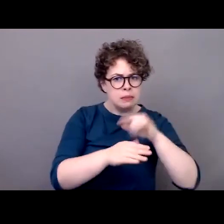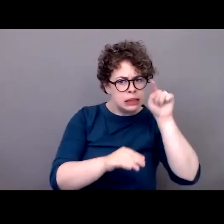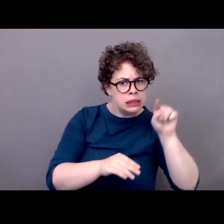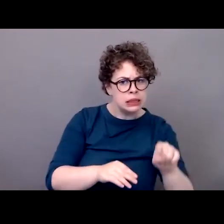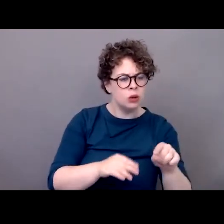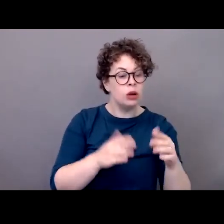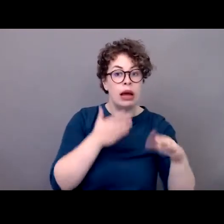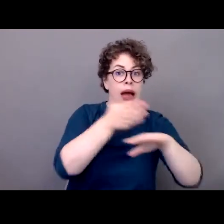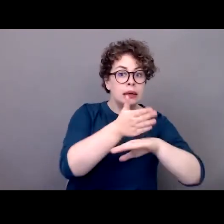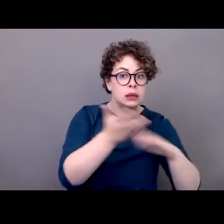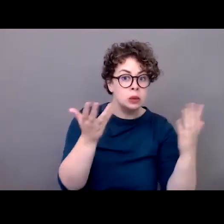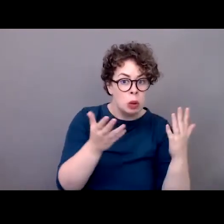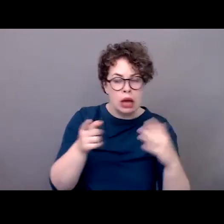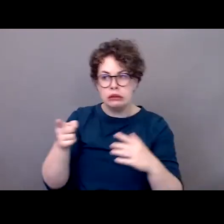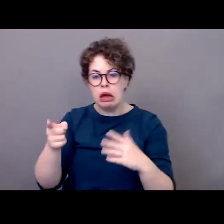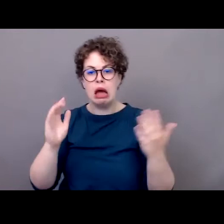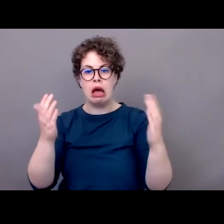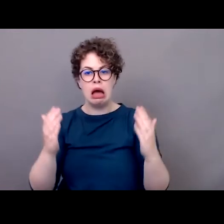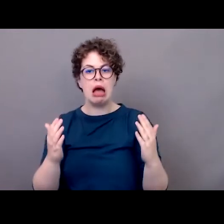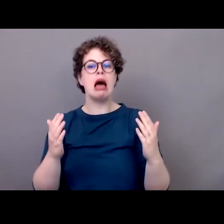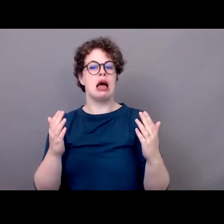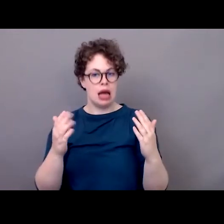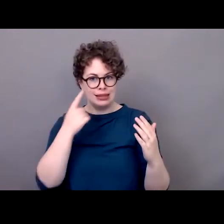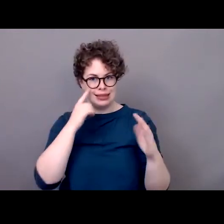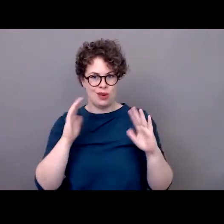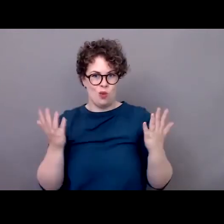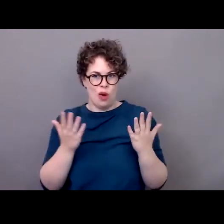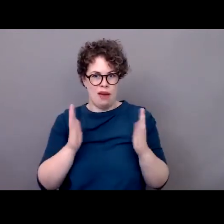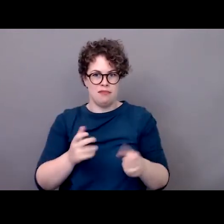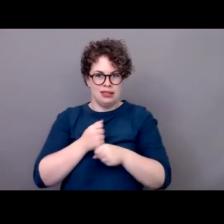But they can be expensive so, they could maybe only be done every 5 to 10 years.